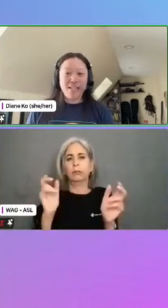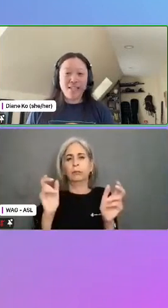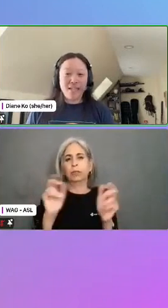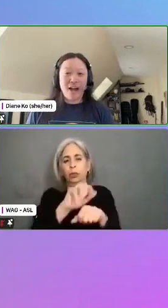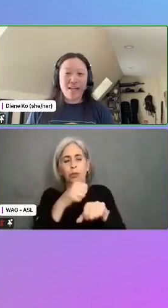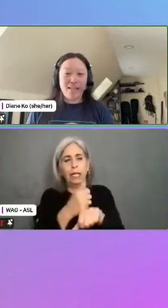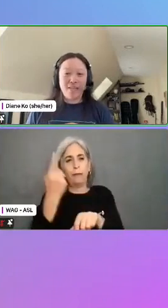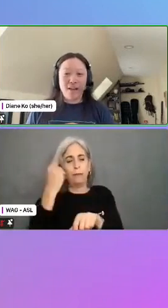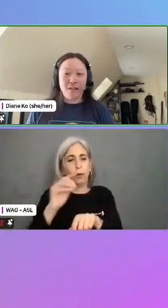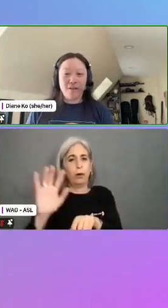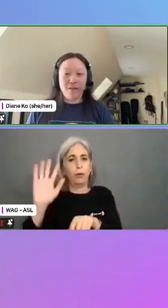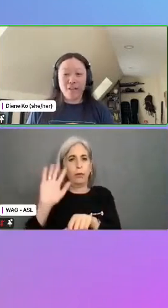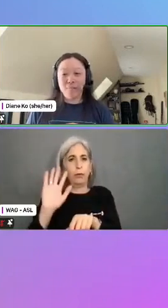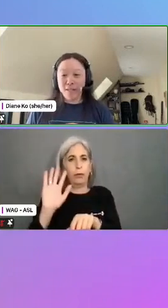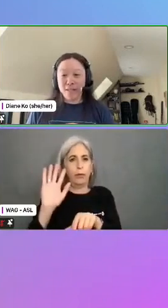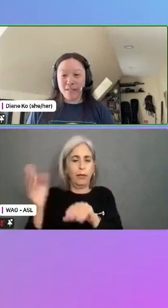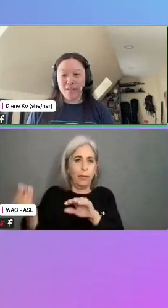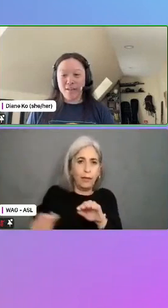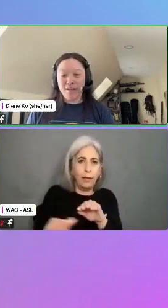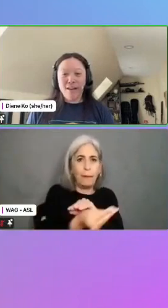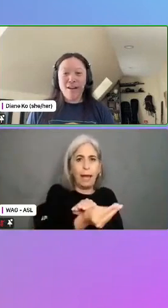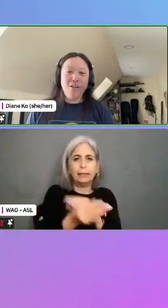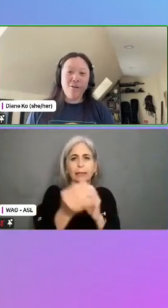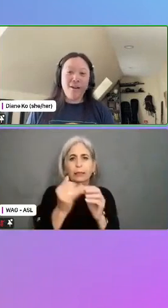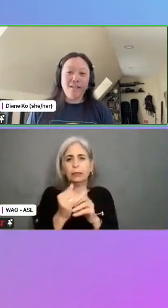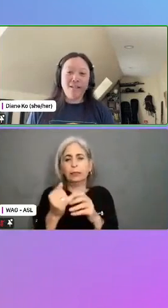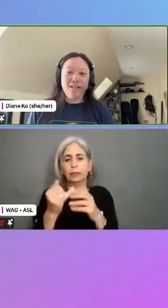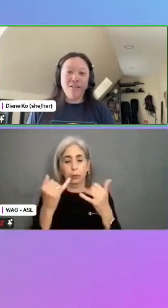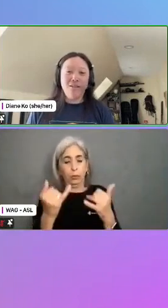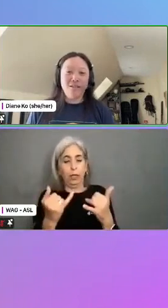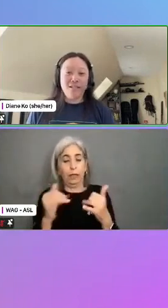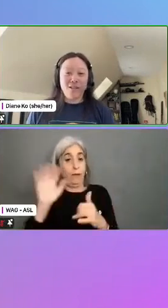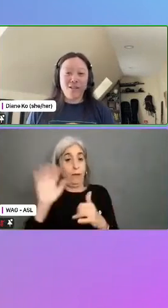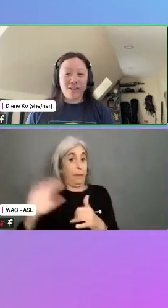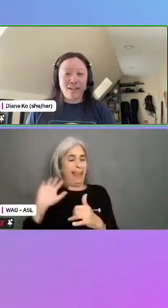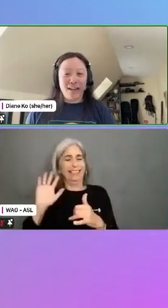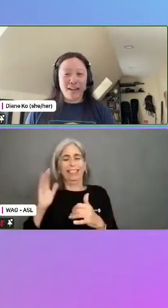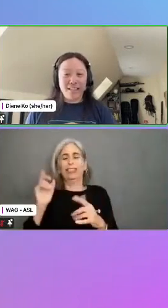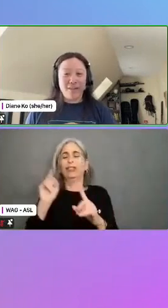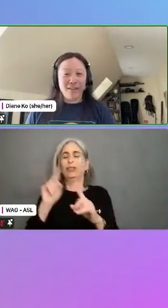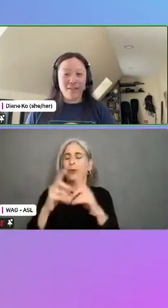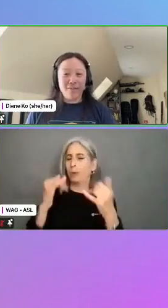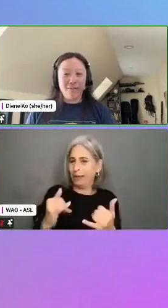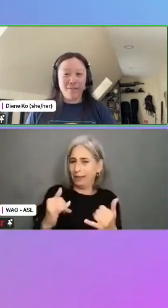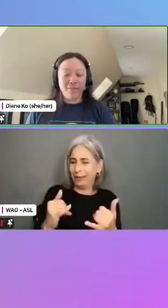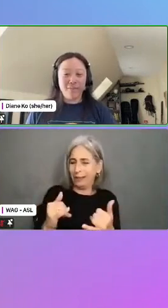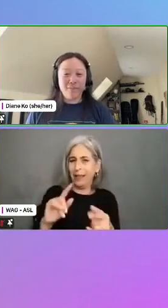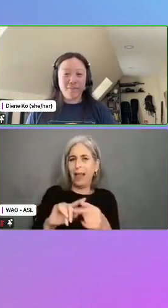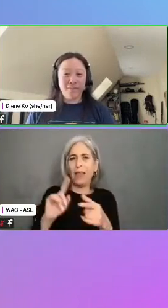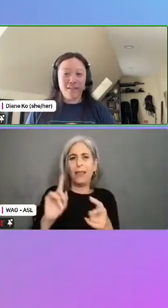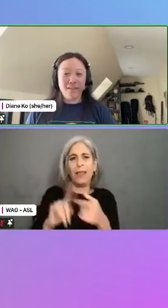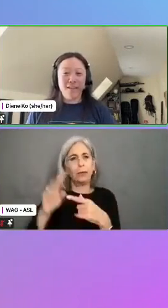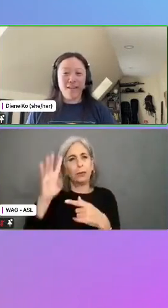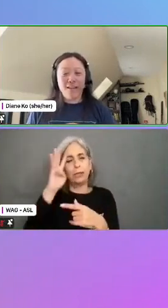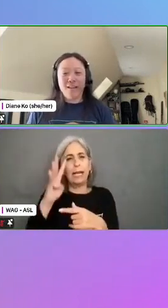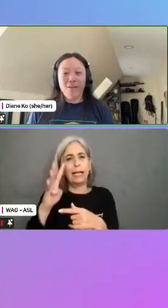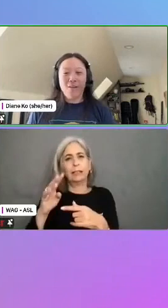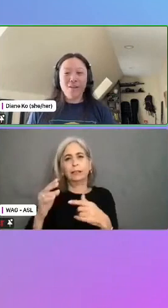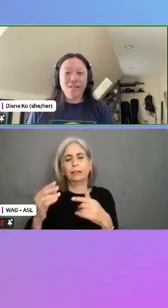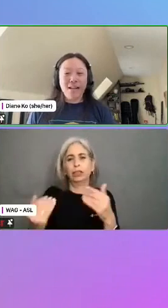the P tech. When turning this into React component, I'll want to avoid having all cards set with the same ID.